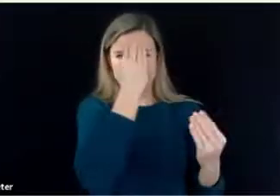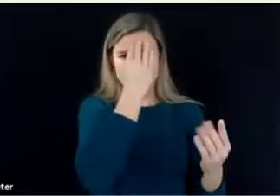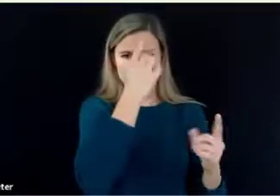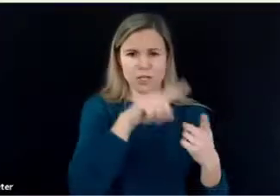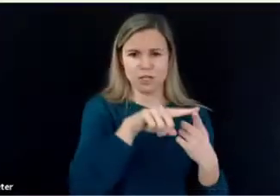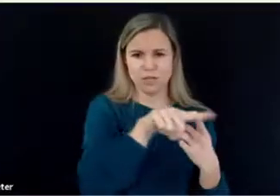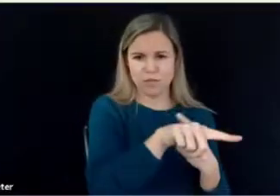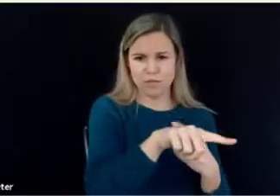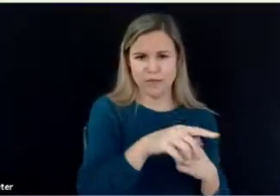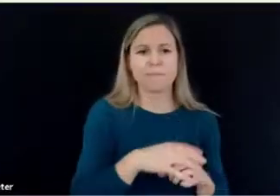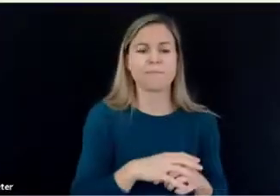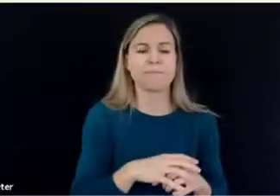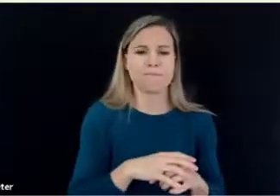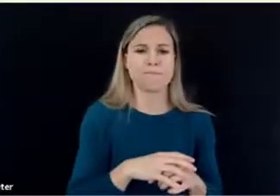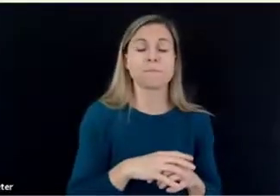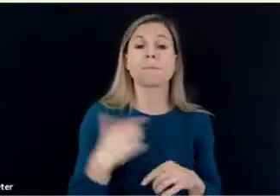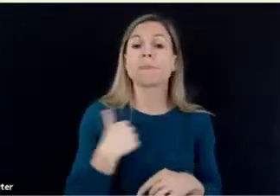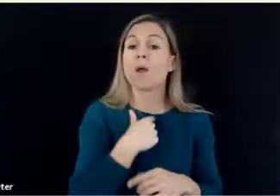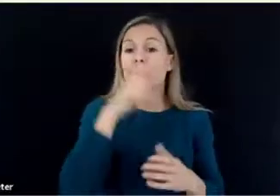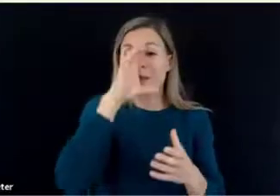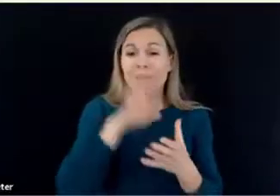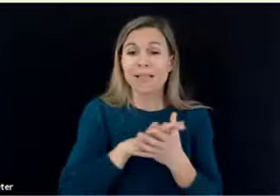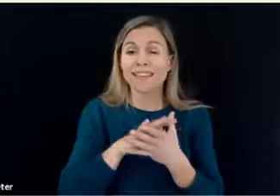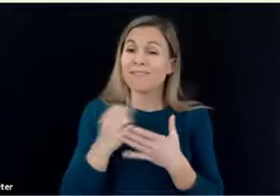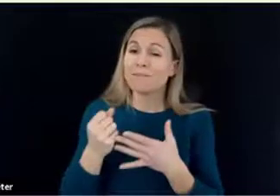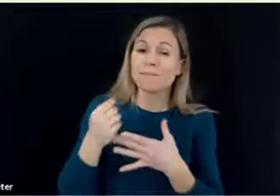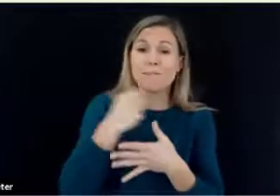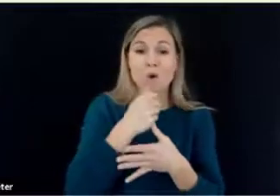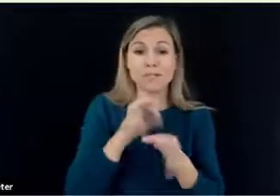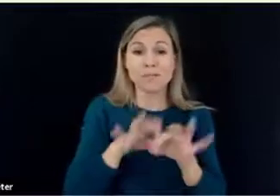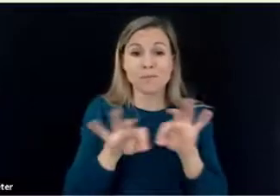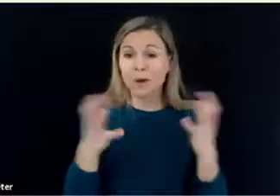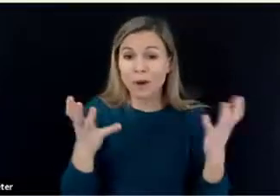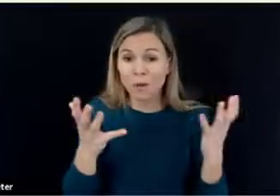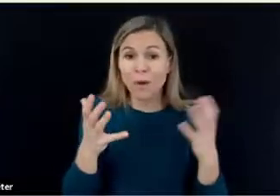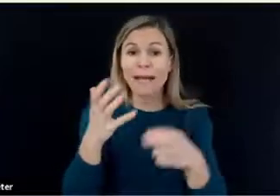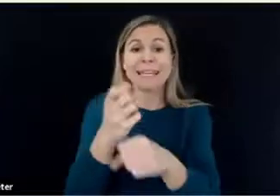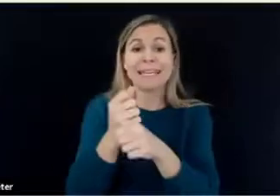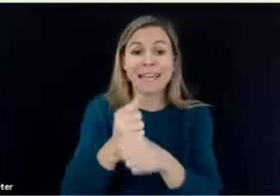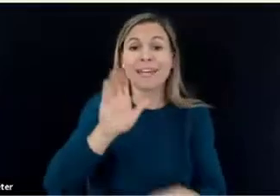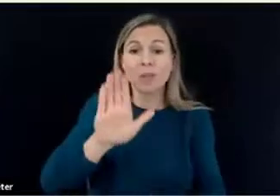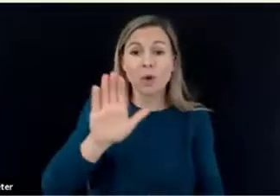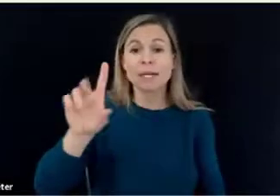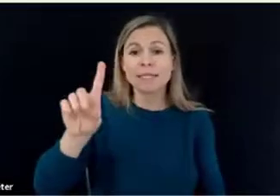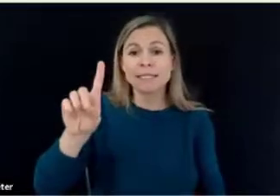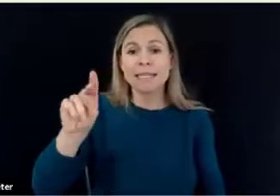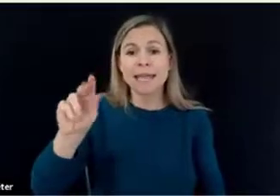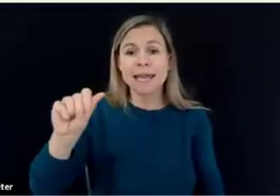is getting your DNA results, so that is finding what genetic variants